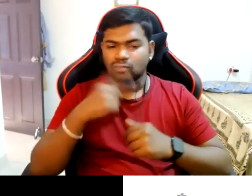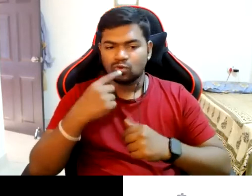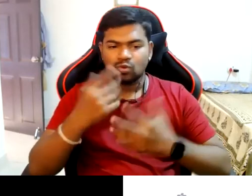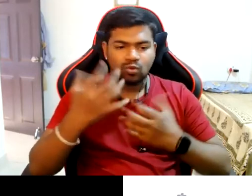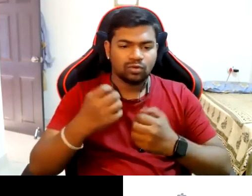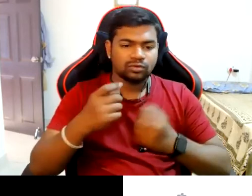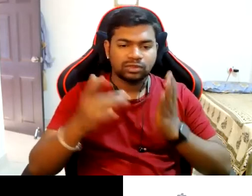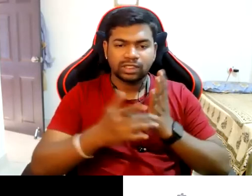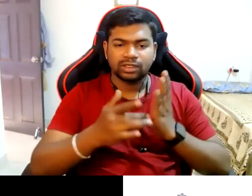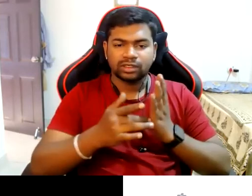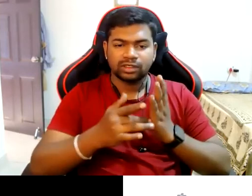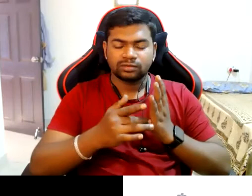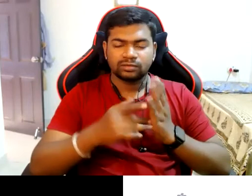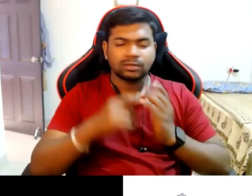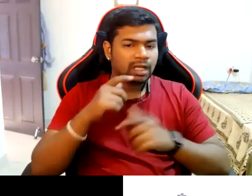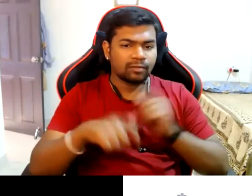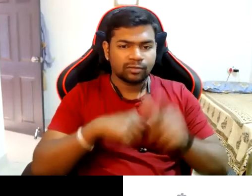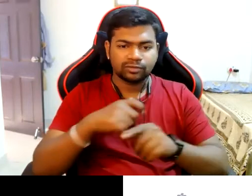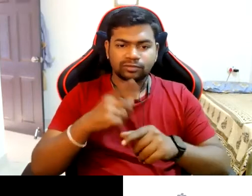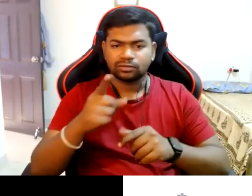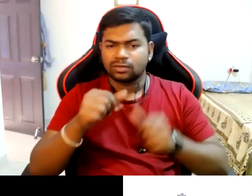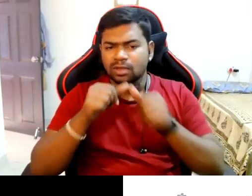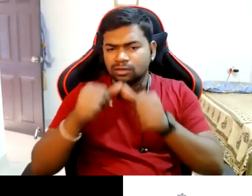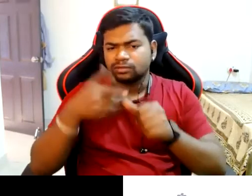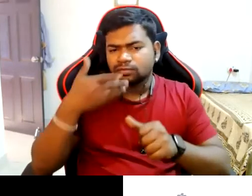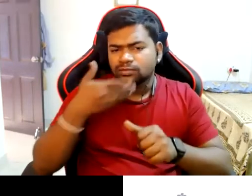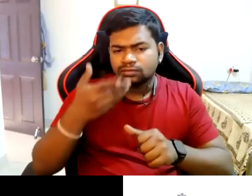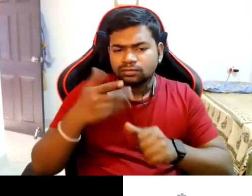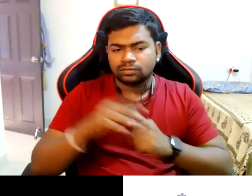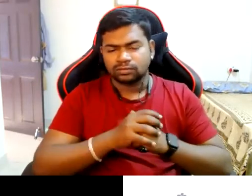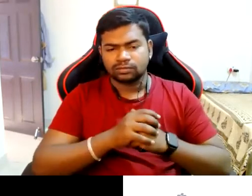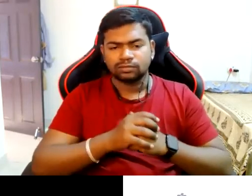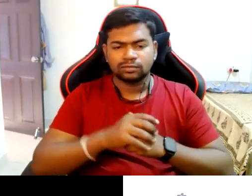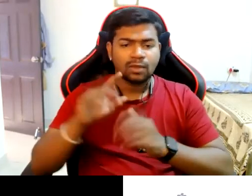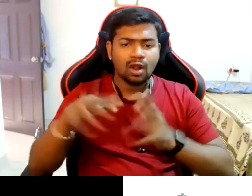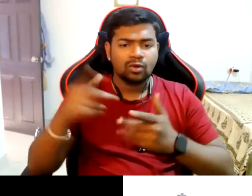What would be your advice to them? How do they learn on the job?